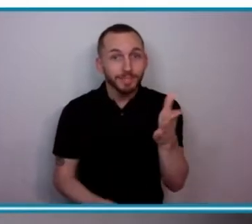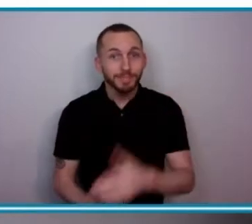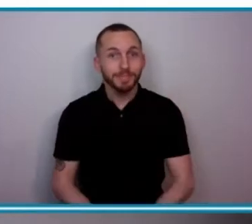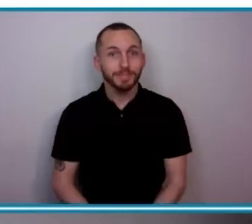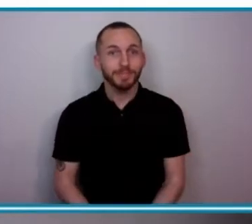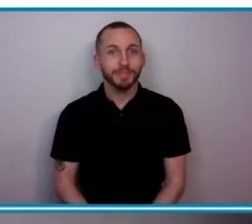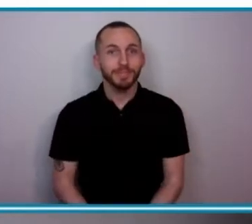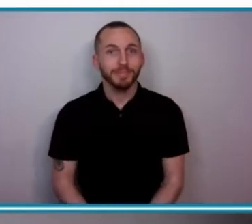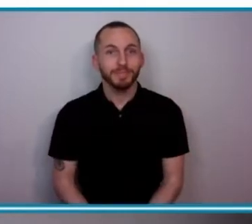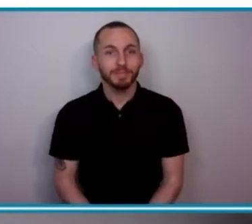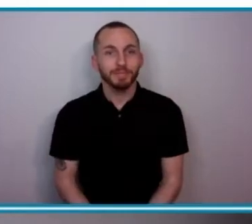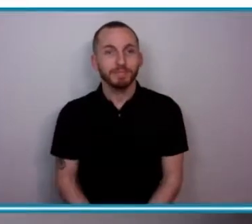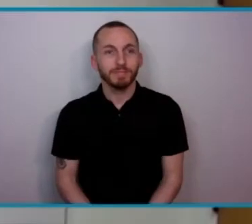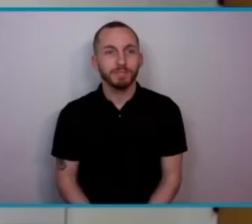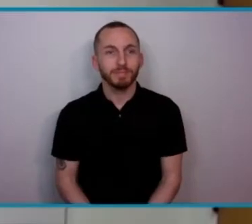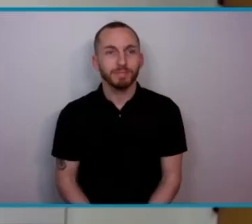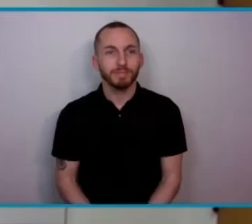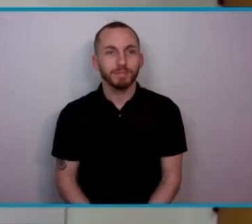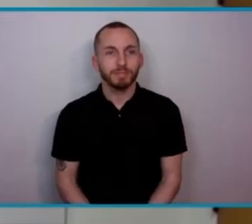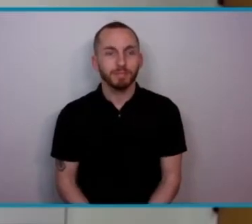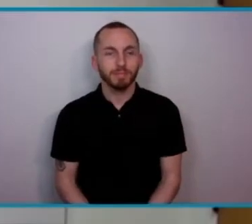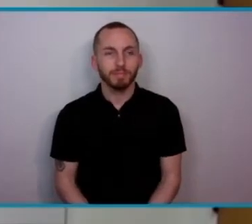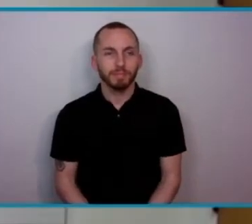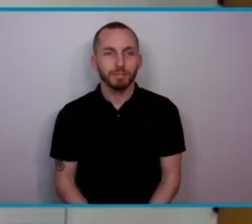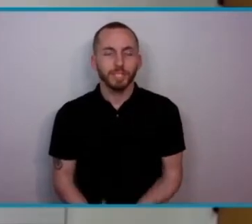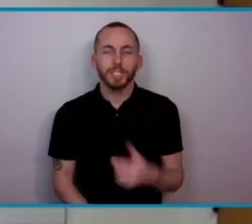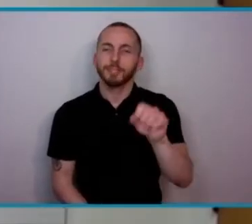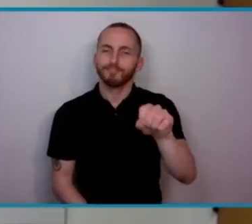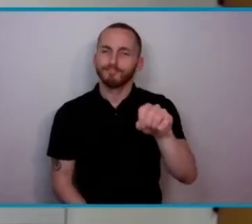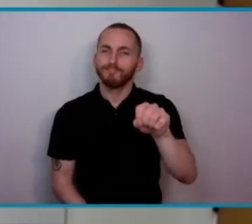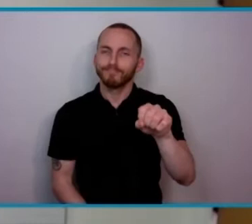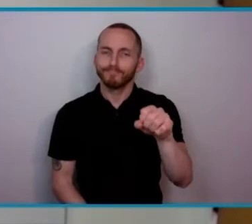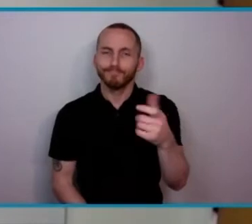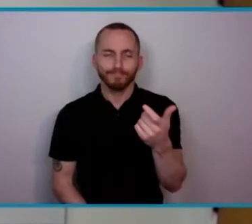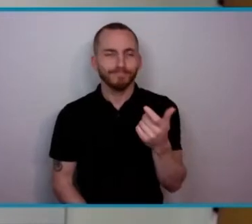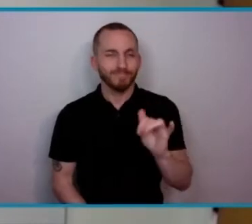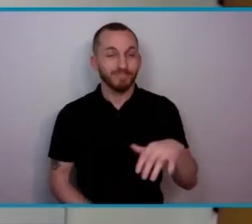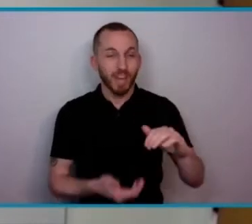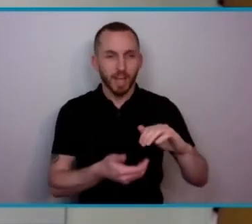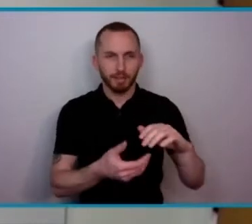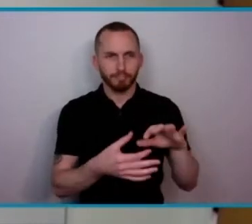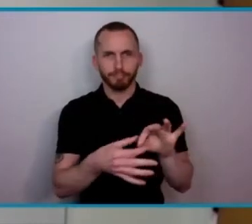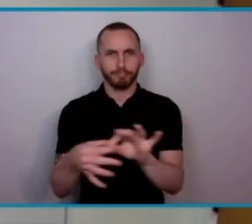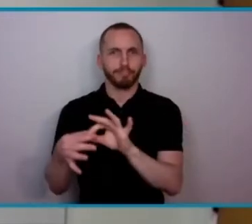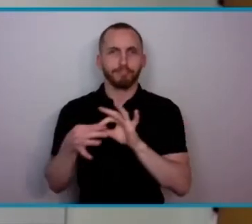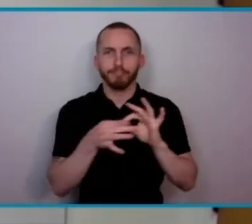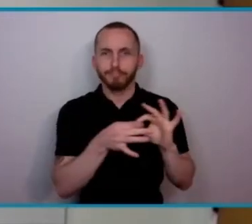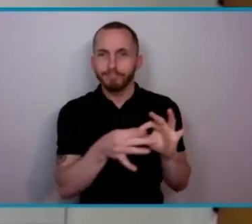Yes, so I think the interdisciplinary collaboration here in terms of ideas.